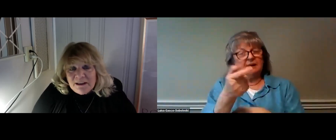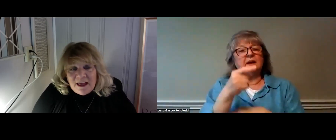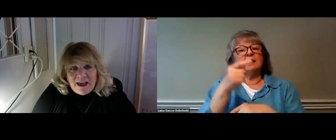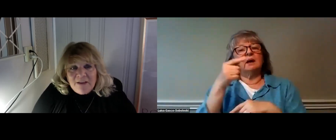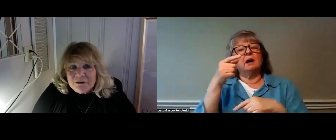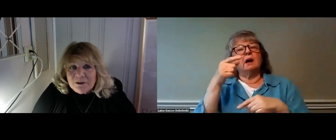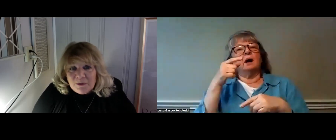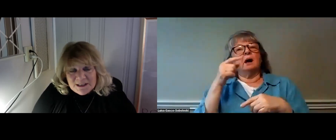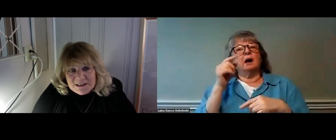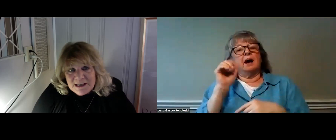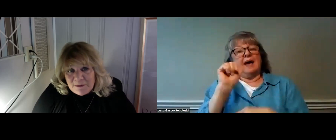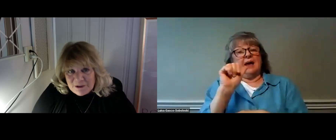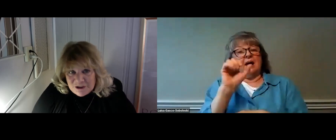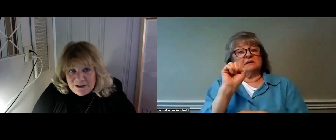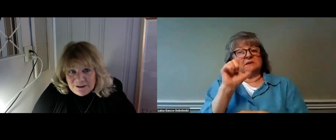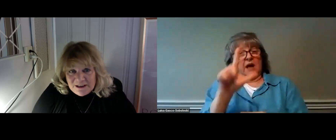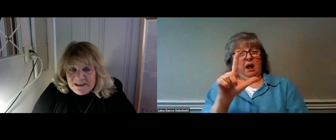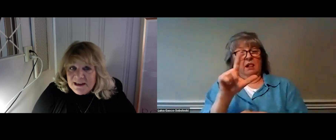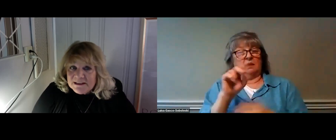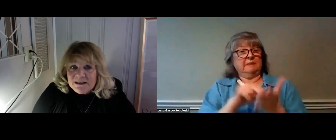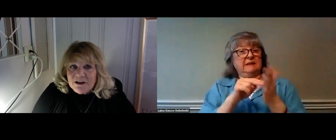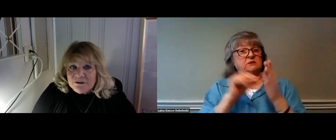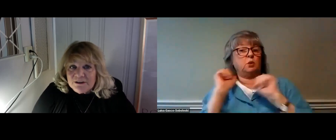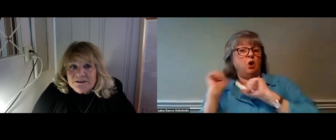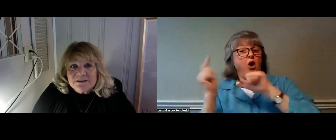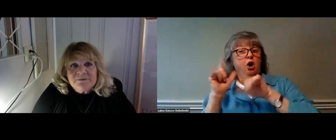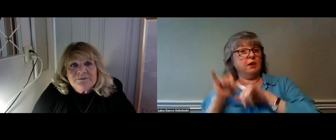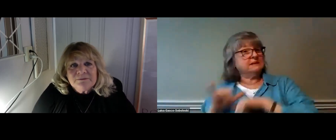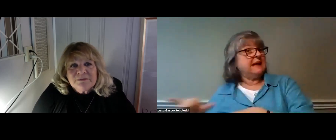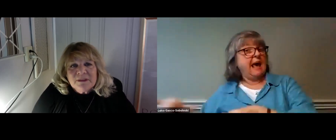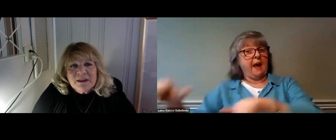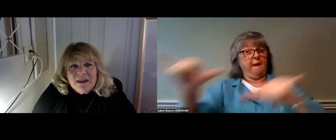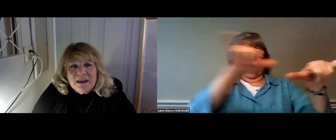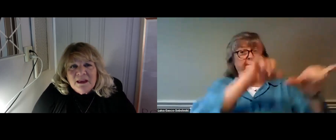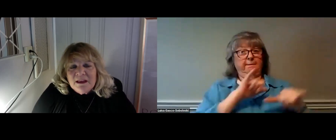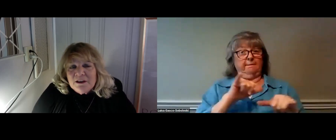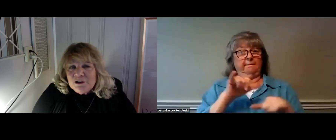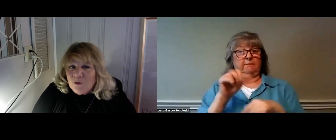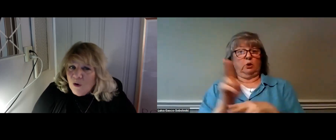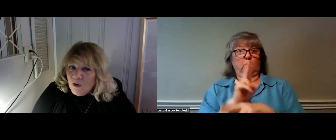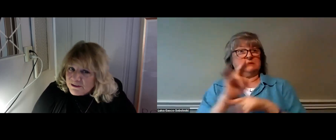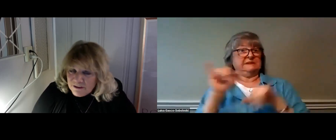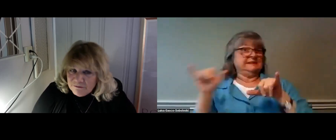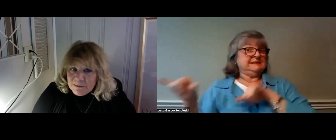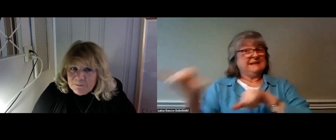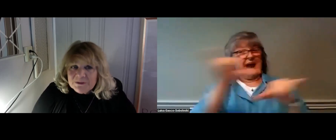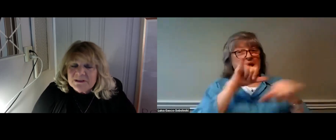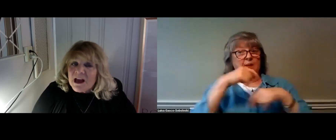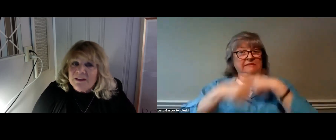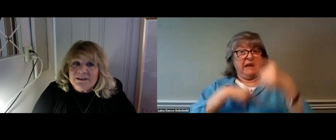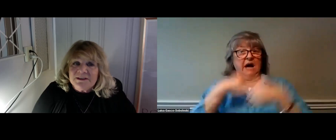it was established here in the 1800s. Do all deaf people sign the same